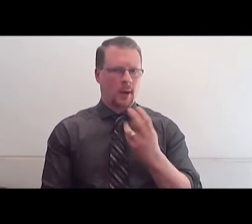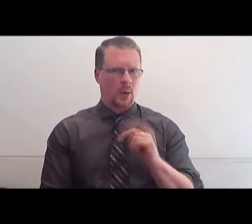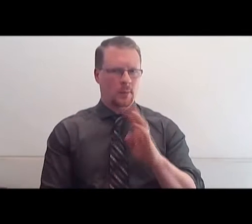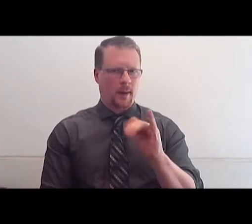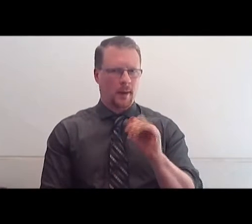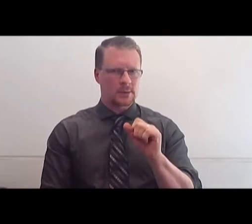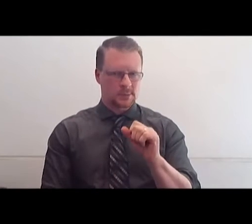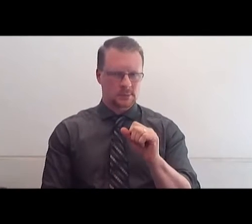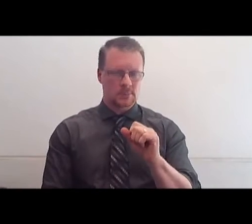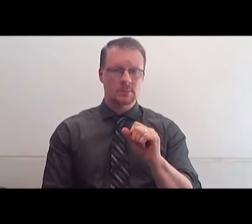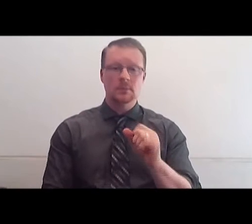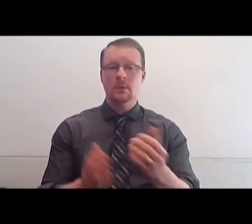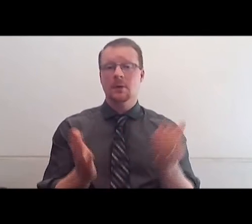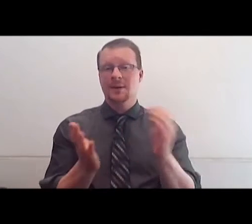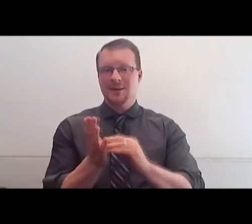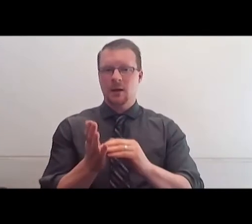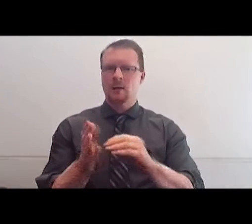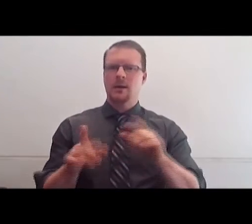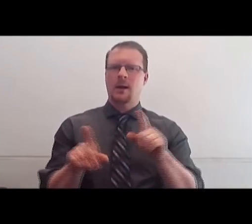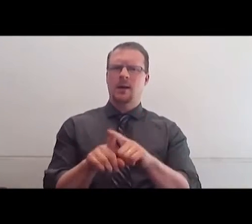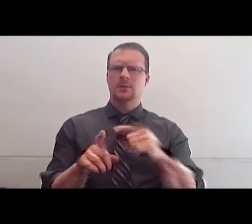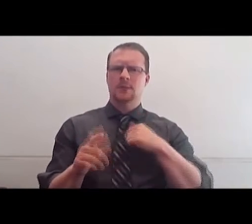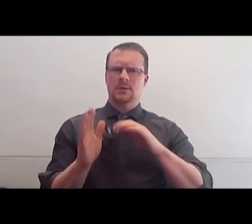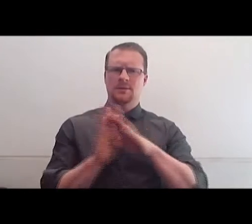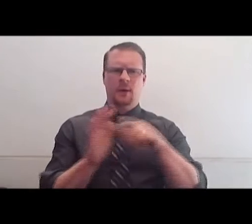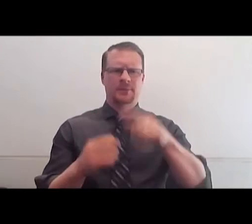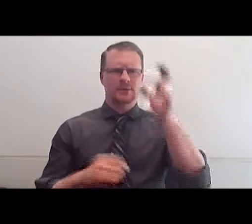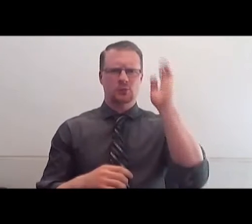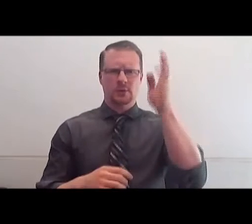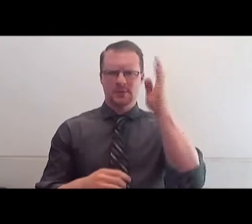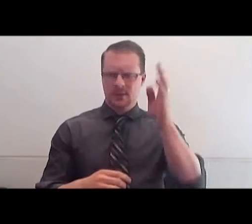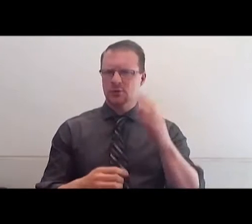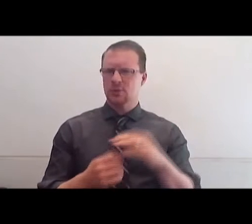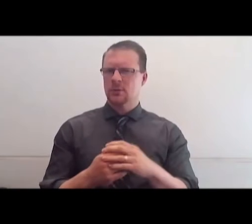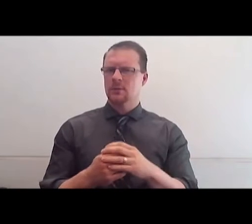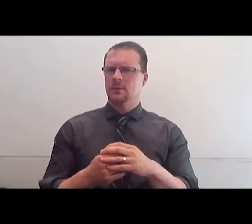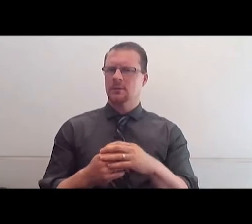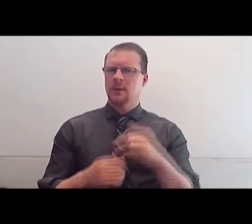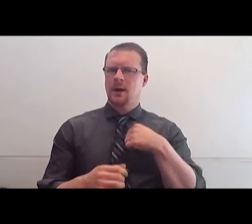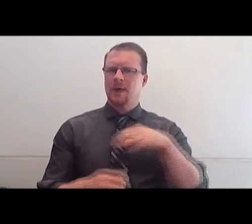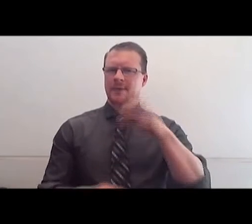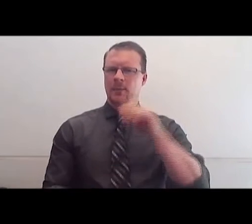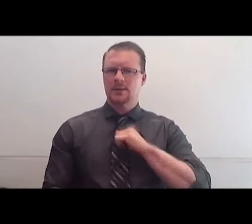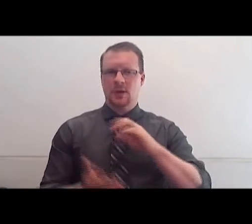And I want to acknowledge my own biases. Again as I developed this presentation,